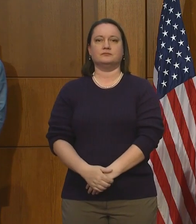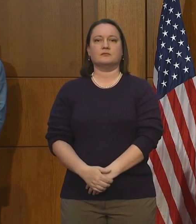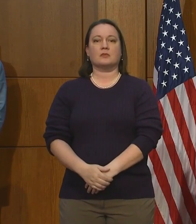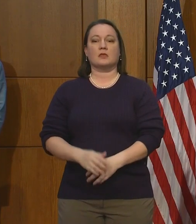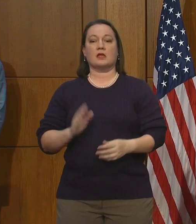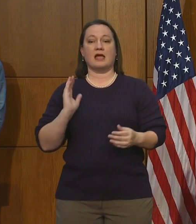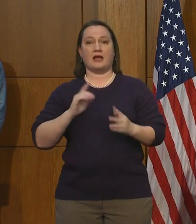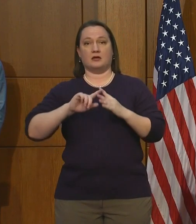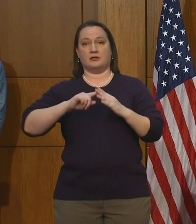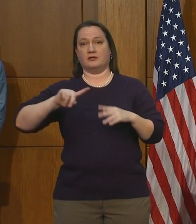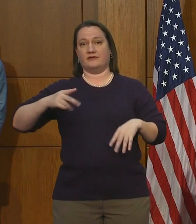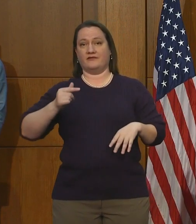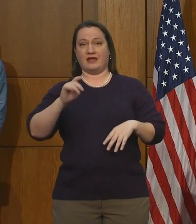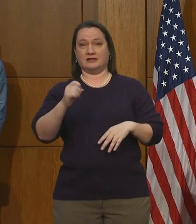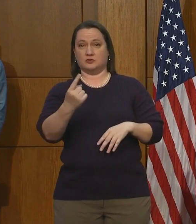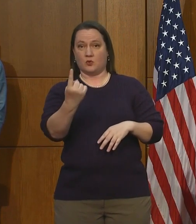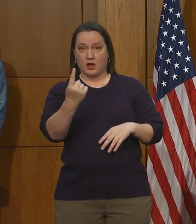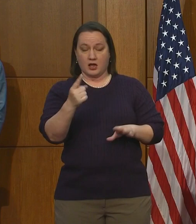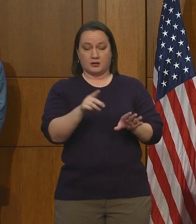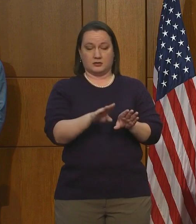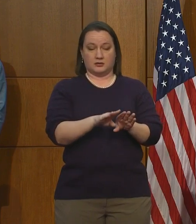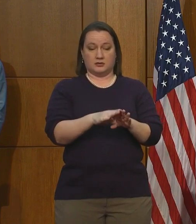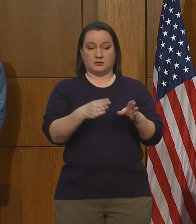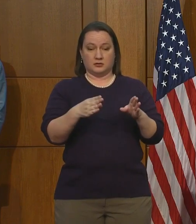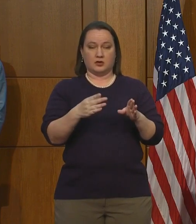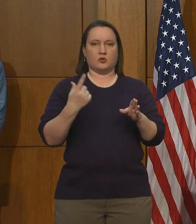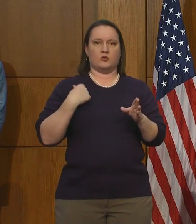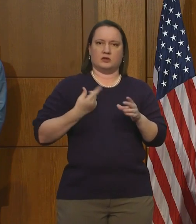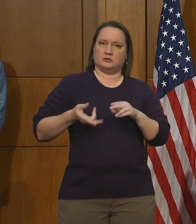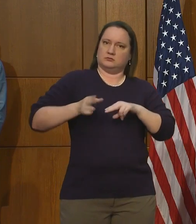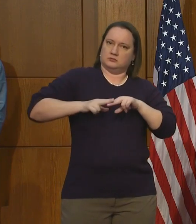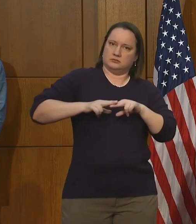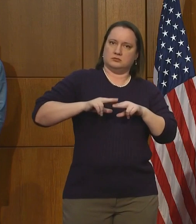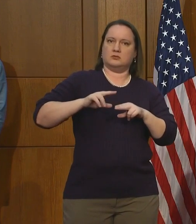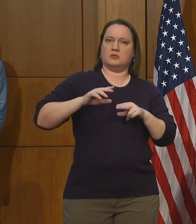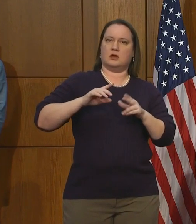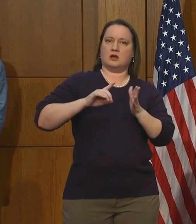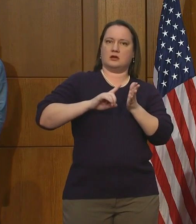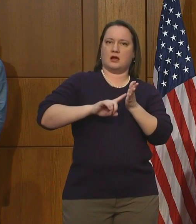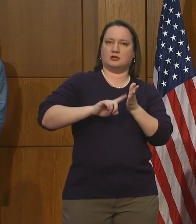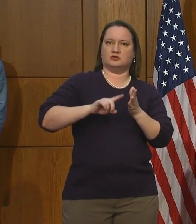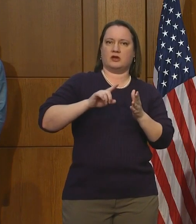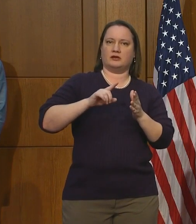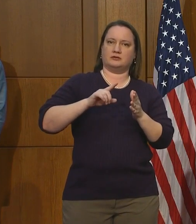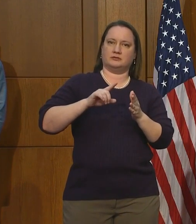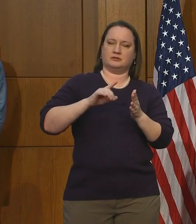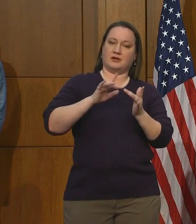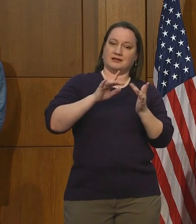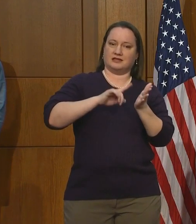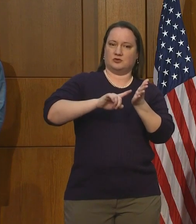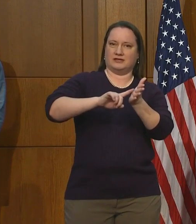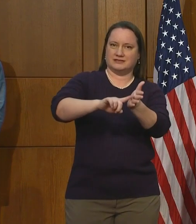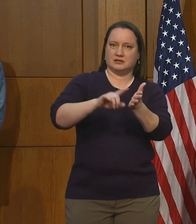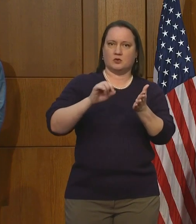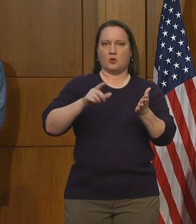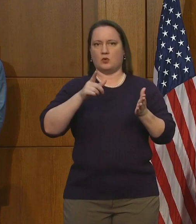GO FORWARD- WITH OUR MOVE INTO PHASE ONE AND RAMPING UP OF OUR